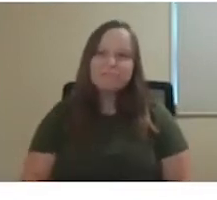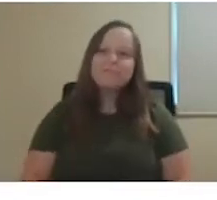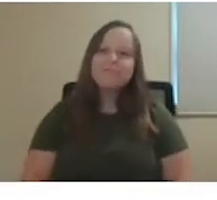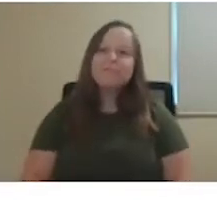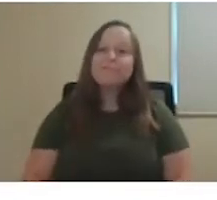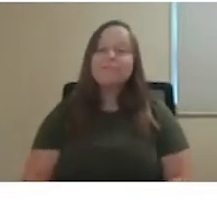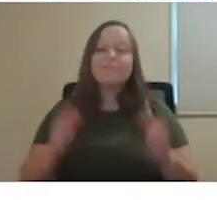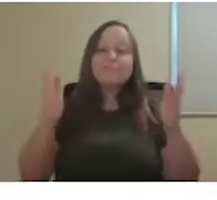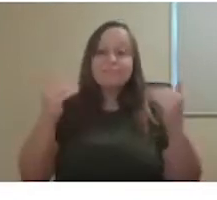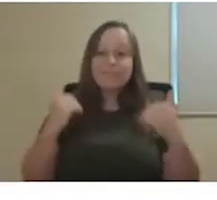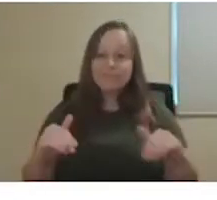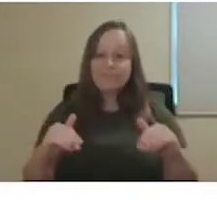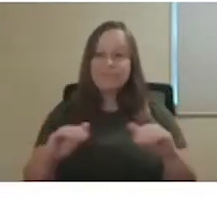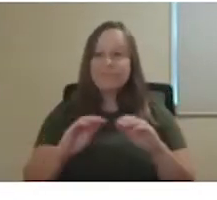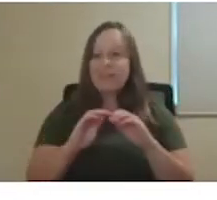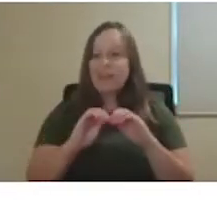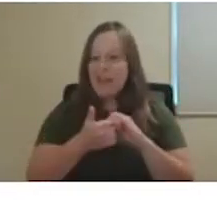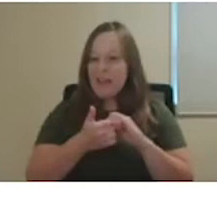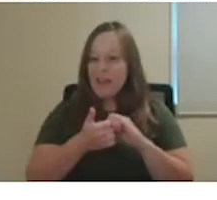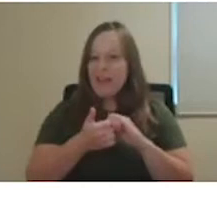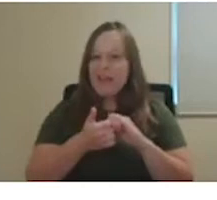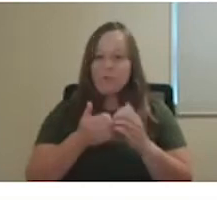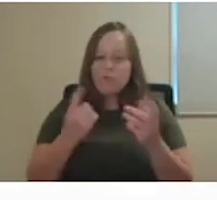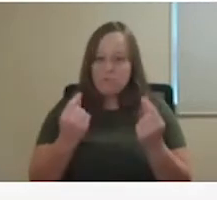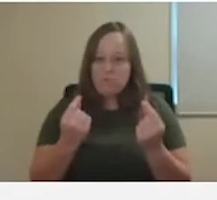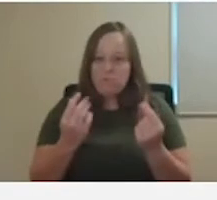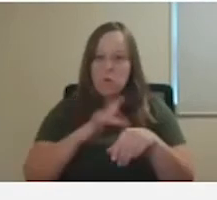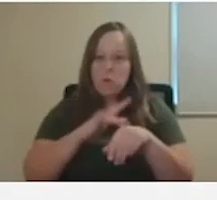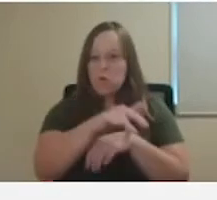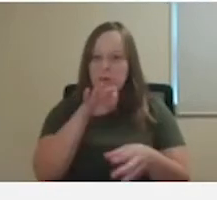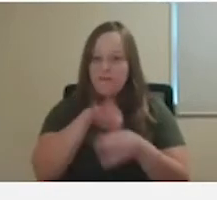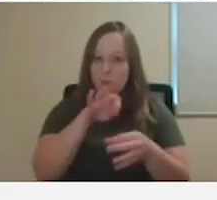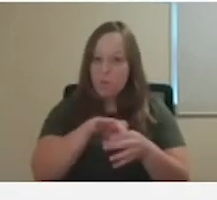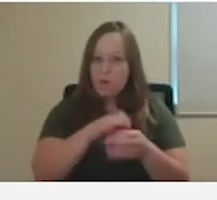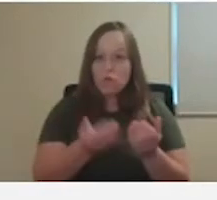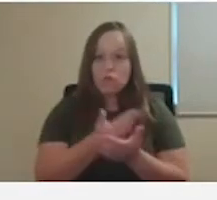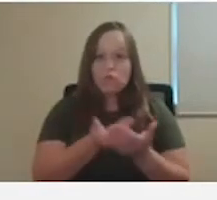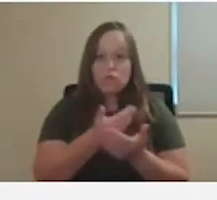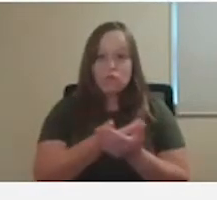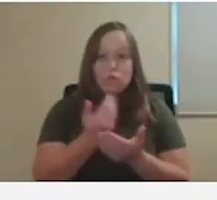Now, we're going to go over early voting. Early voting is new just last year.